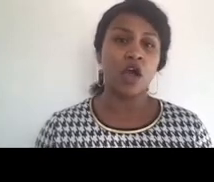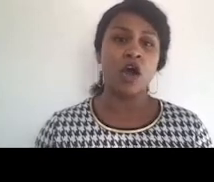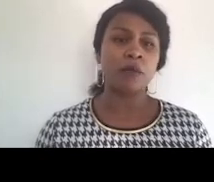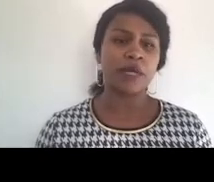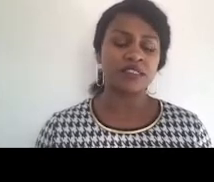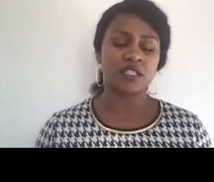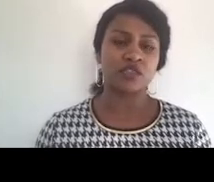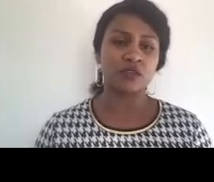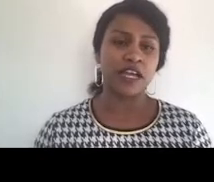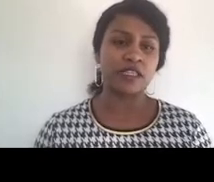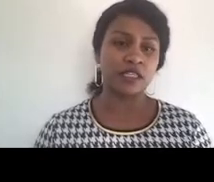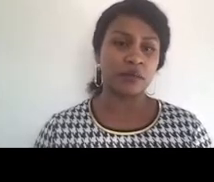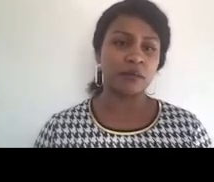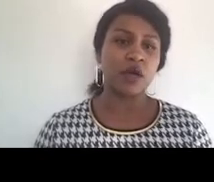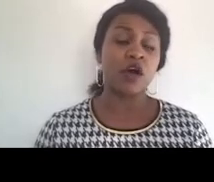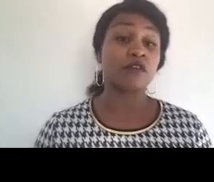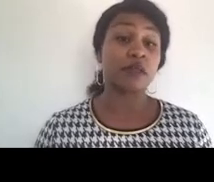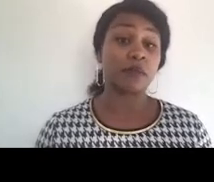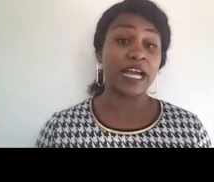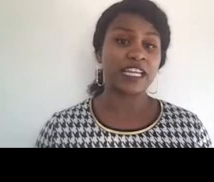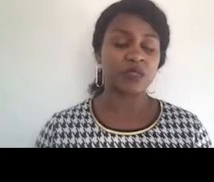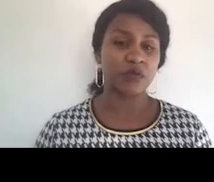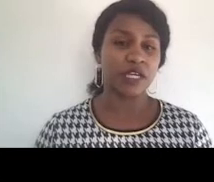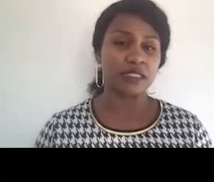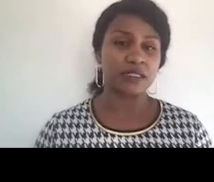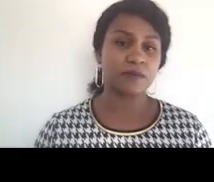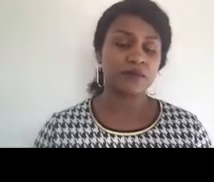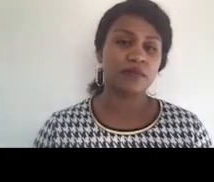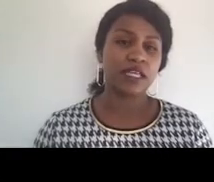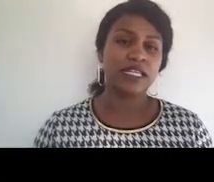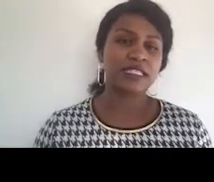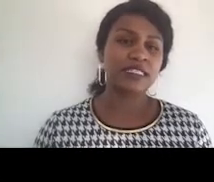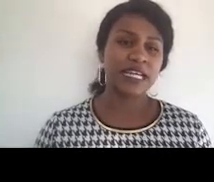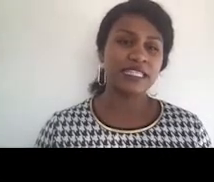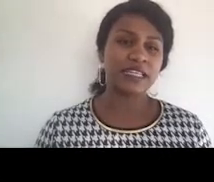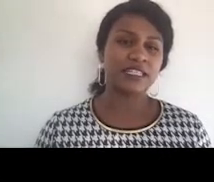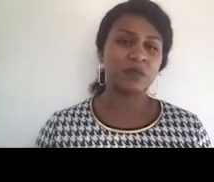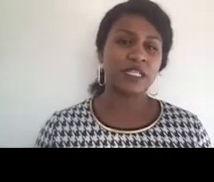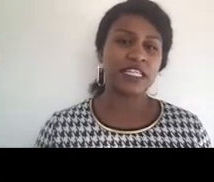all based on the unifying theme of the Black experience. It is intended that these plays